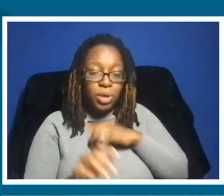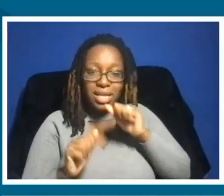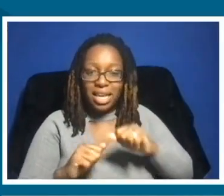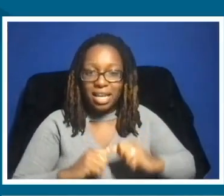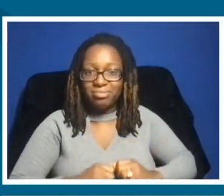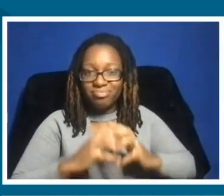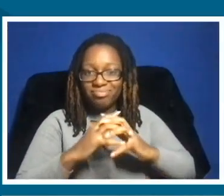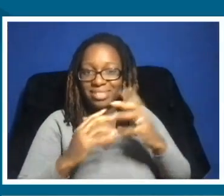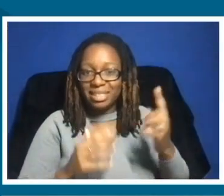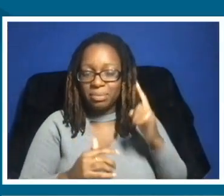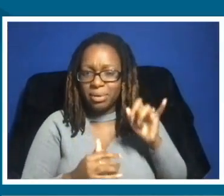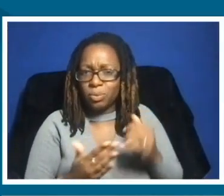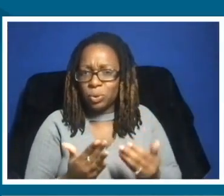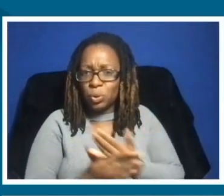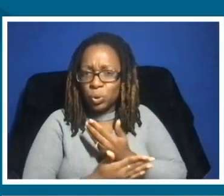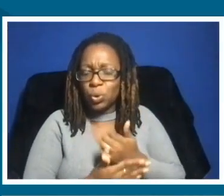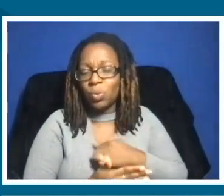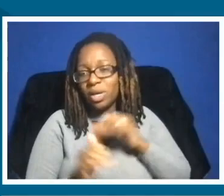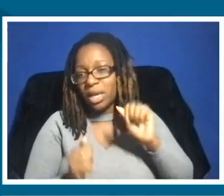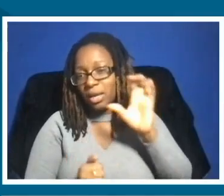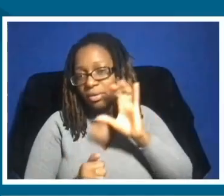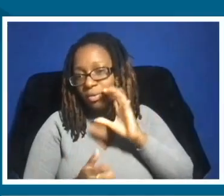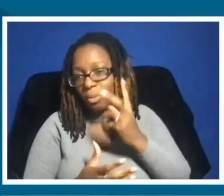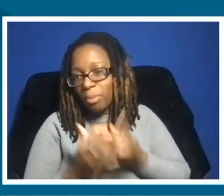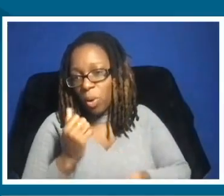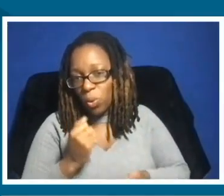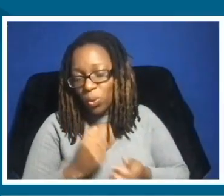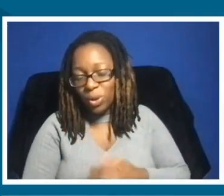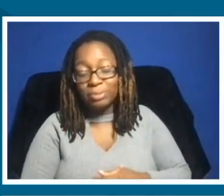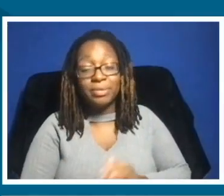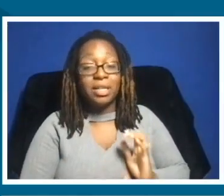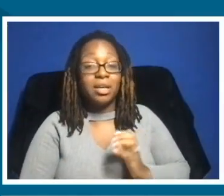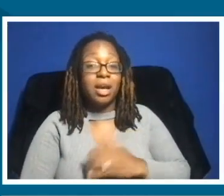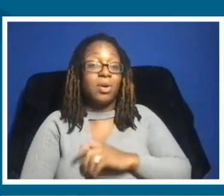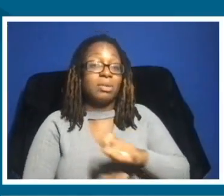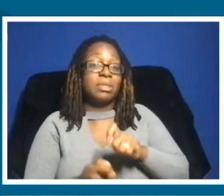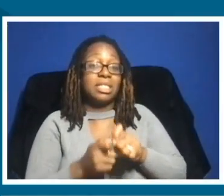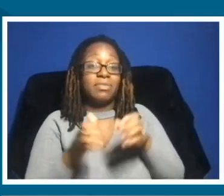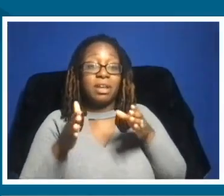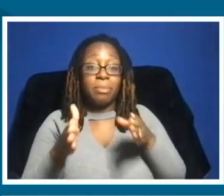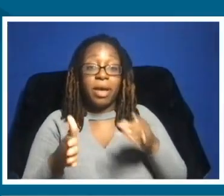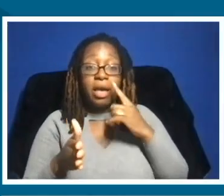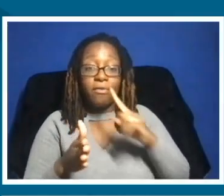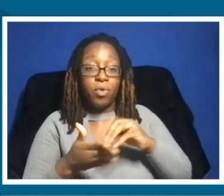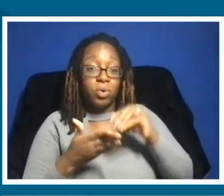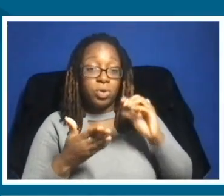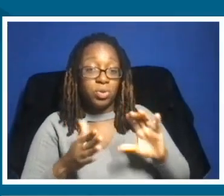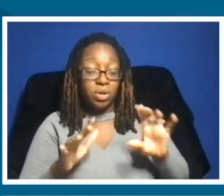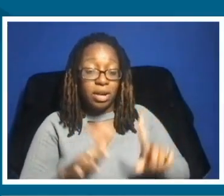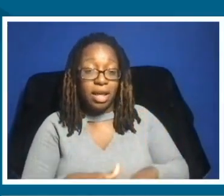and we could explore both so our specific path to student